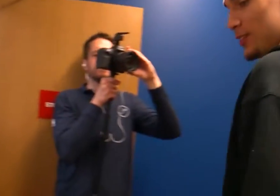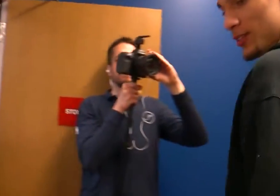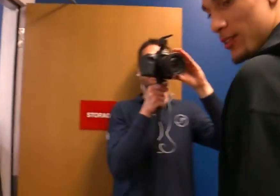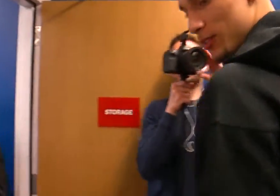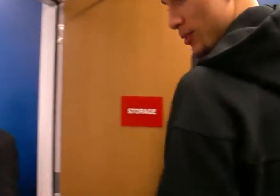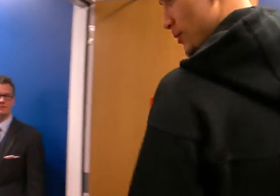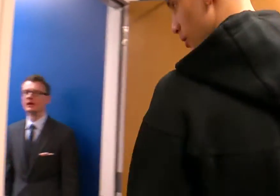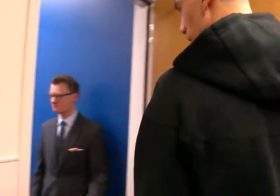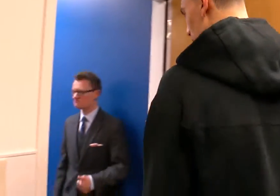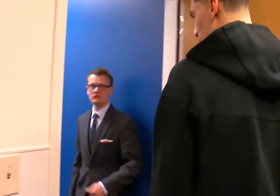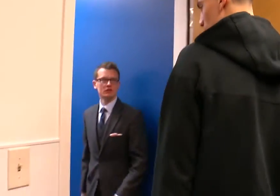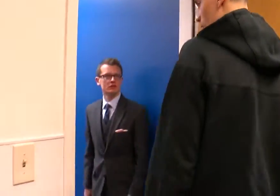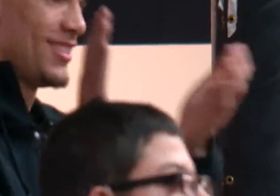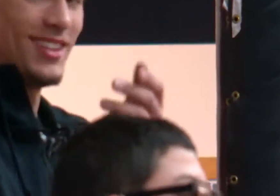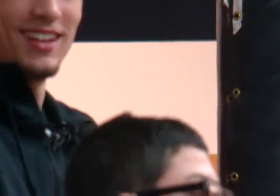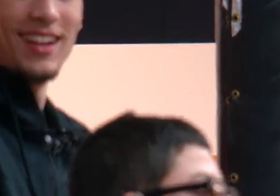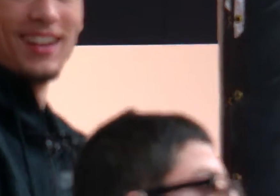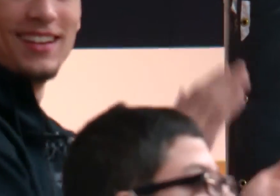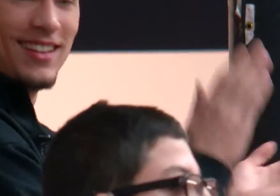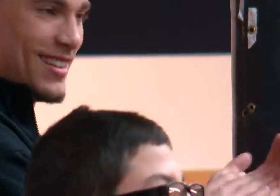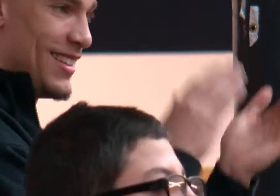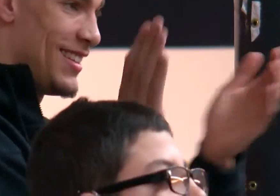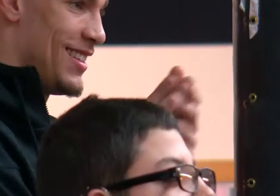IT WAS. THEY CAN SOCIALIZE AND HAVE THEIR OWN MEALS NOW AND THAT IS